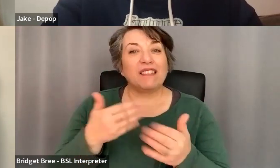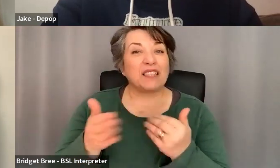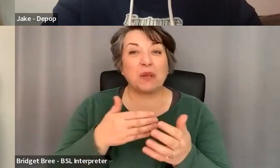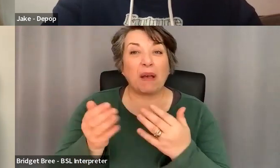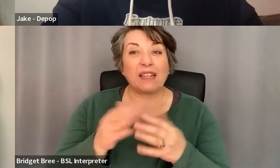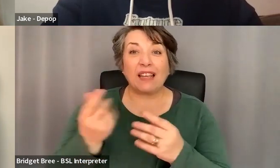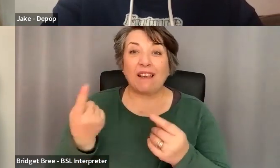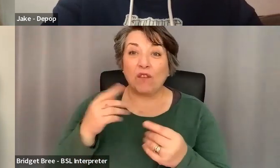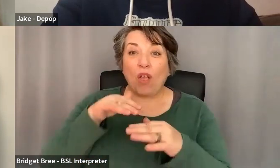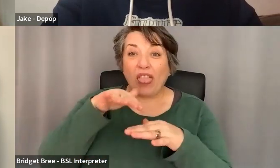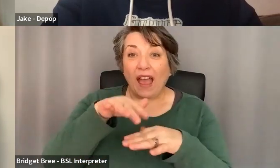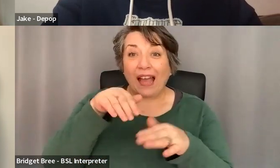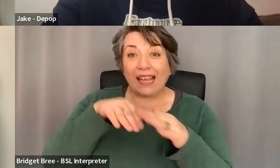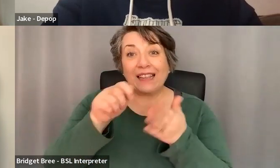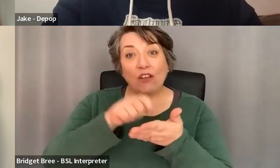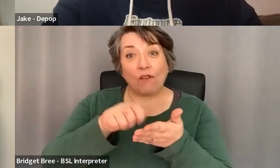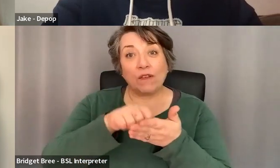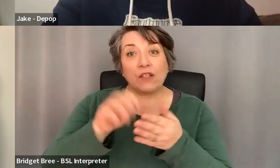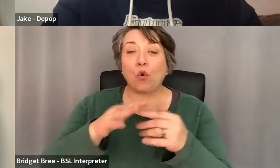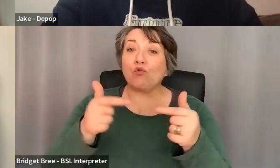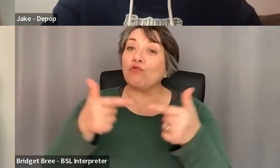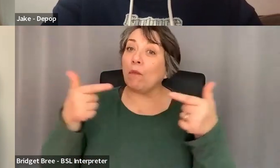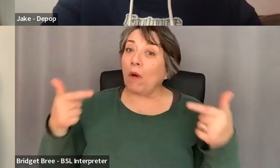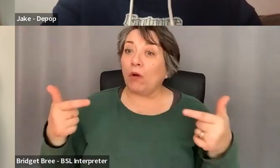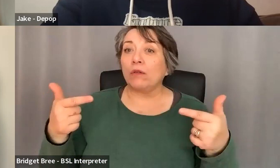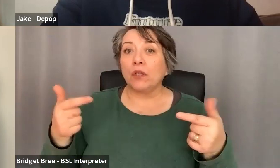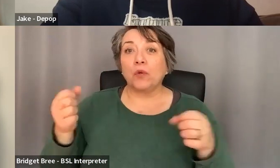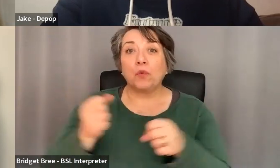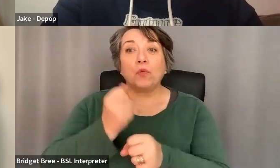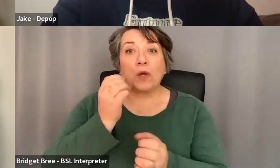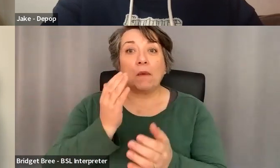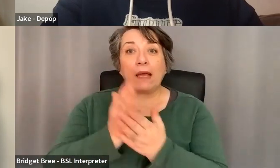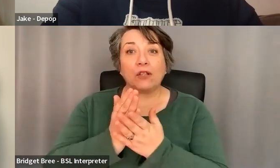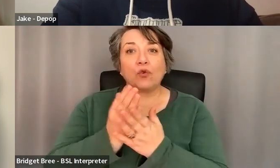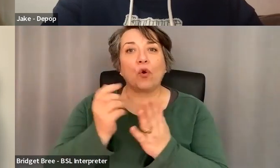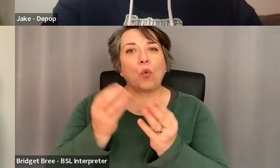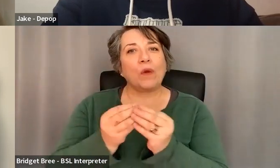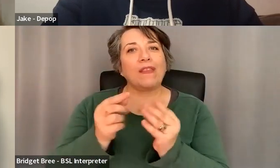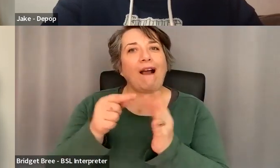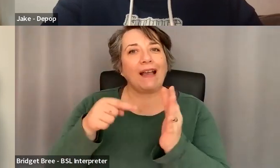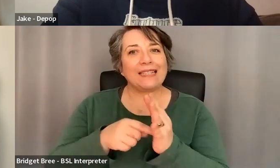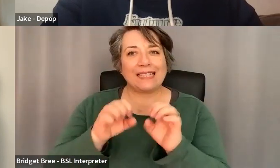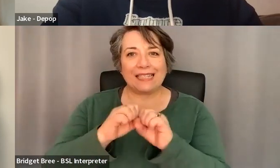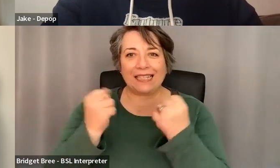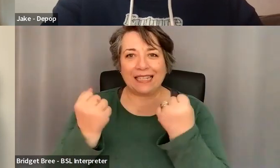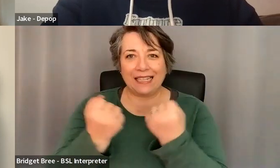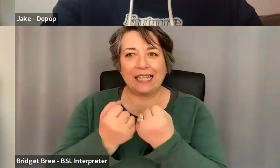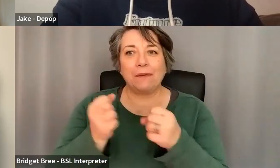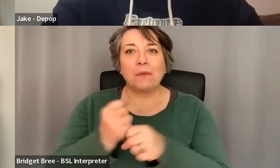systems already access to everything and our It team are really great at helping with that part of the onboarding.